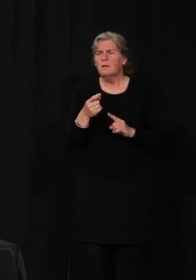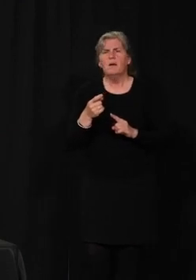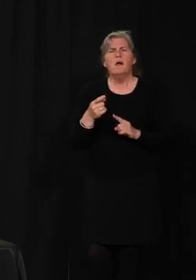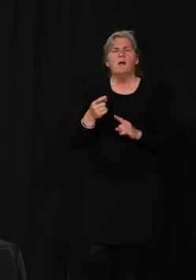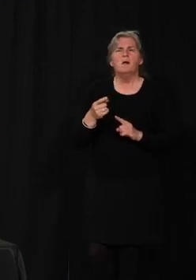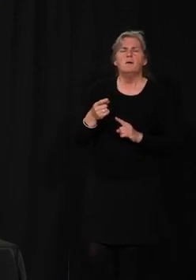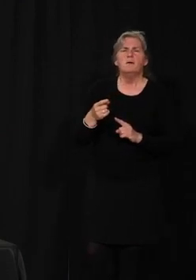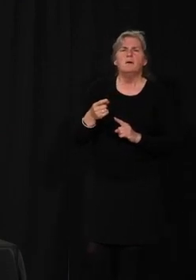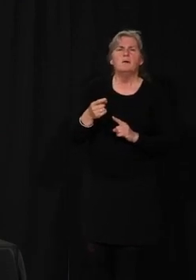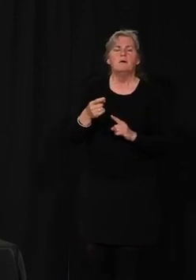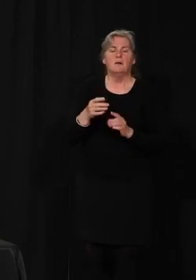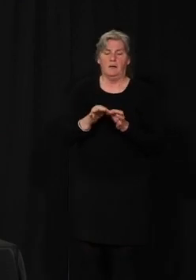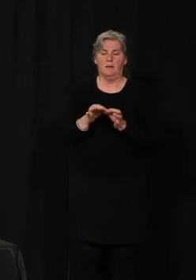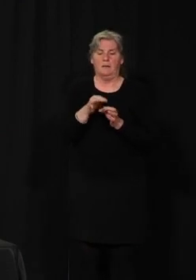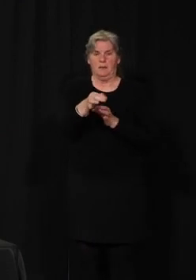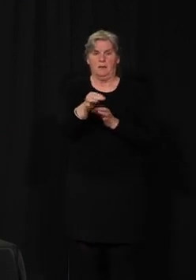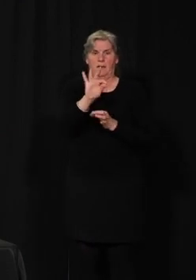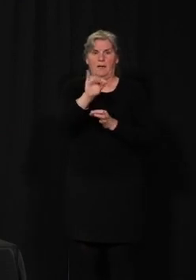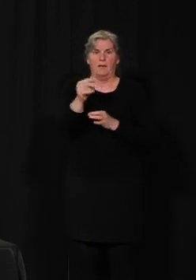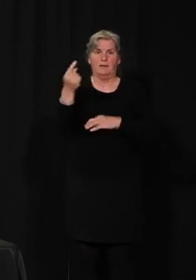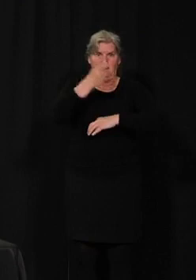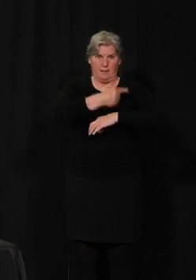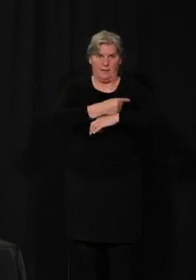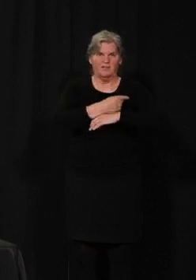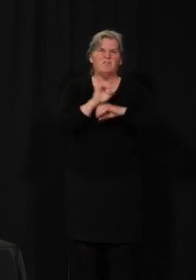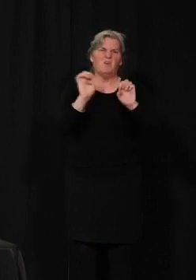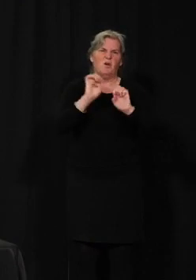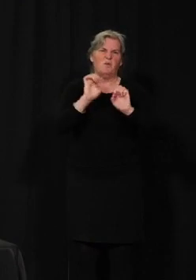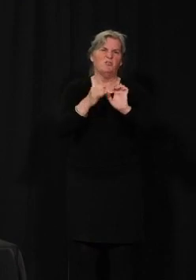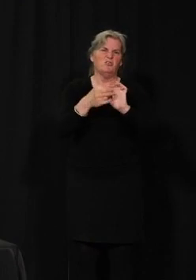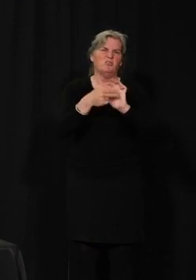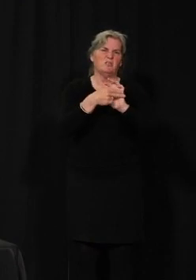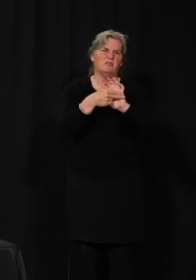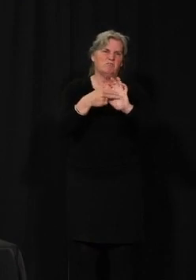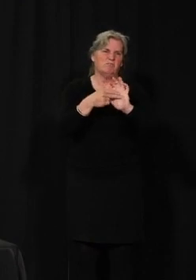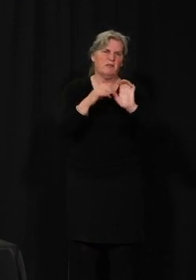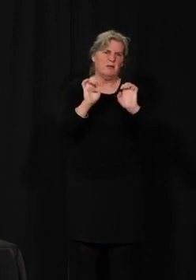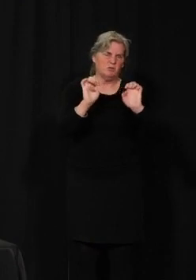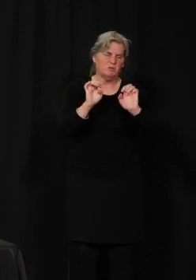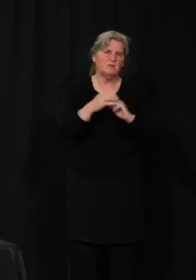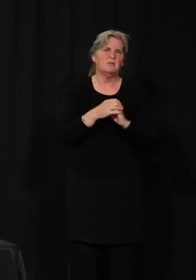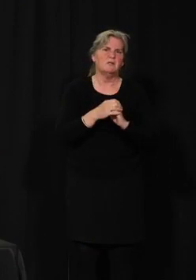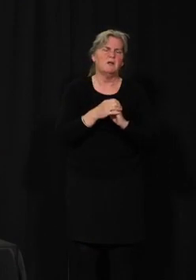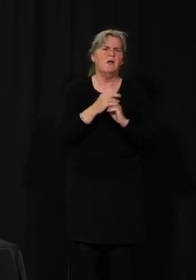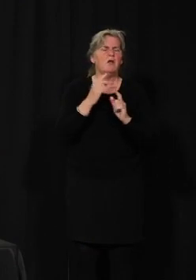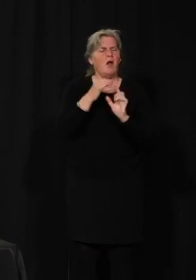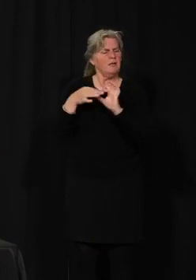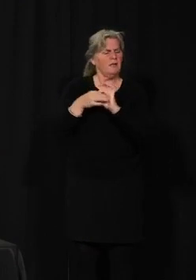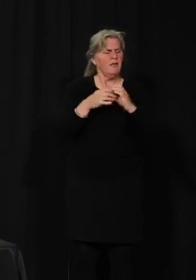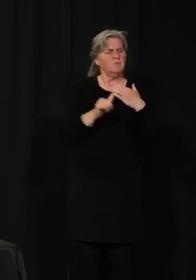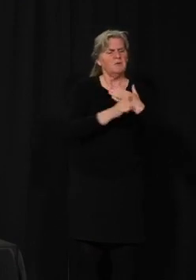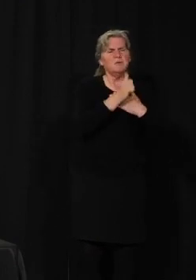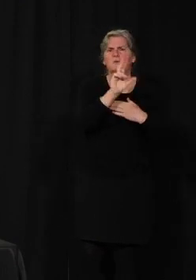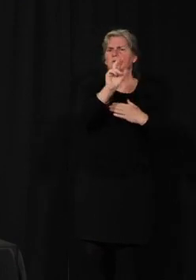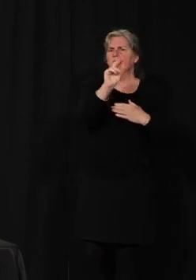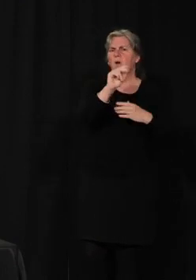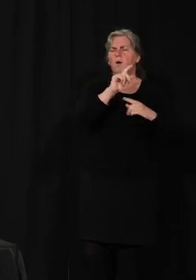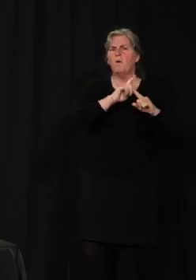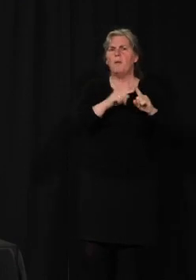we are extending it for another0 days. It is not about increased risk necessarily. Again, it is so that we can